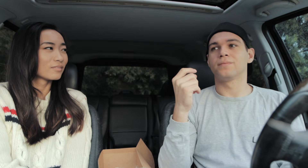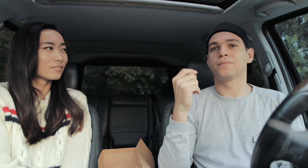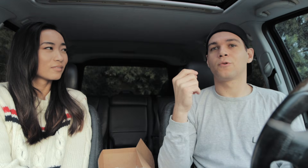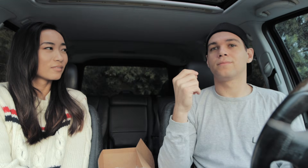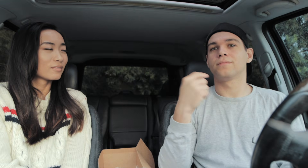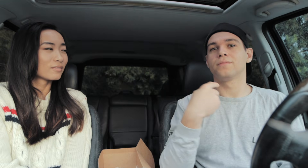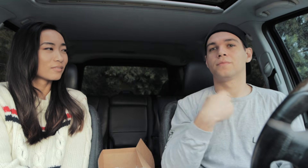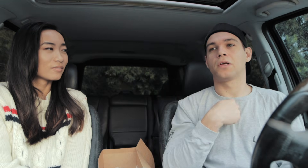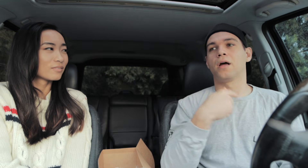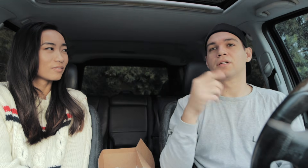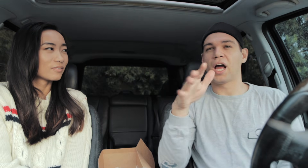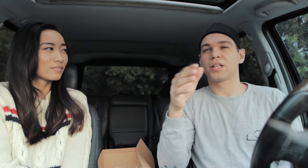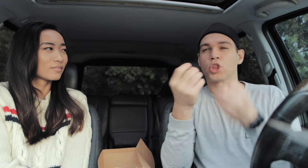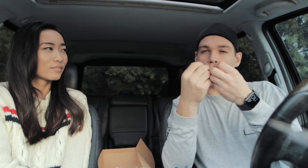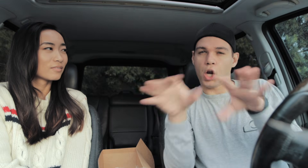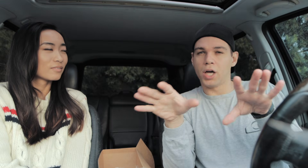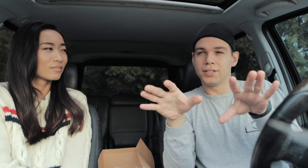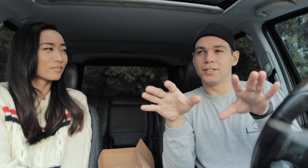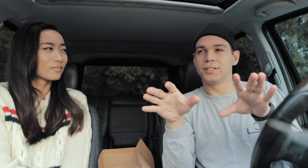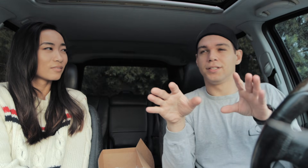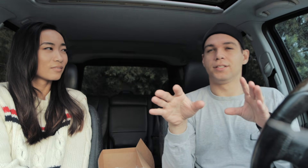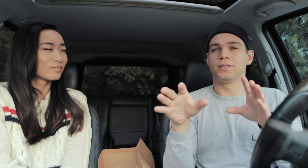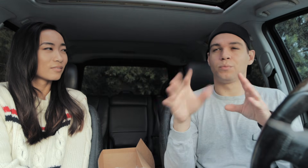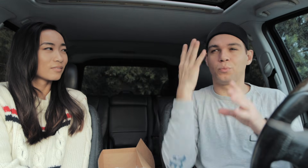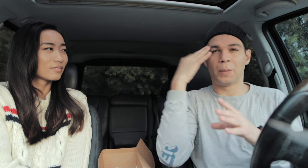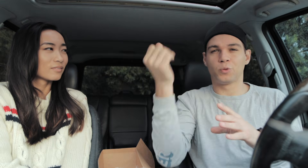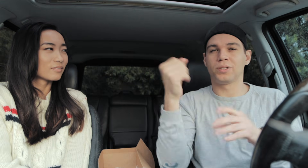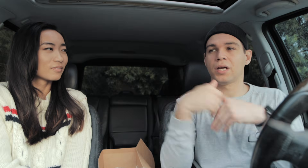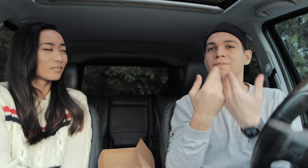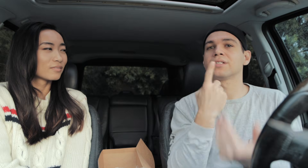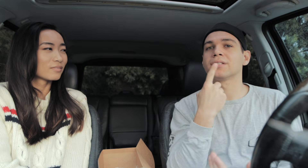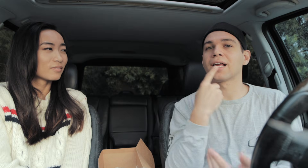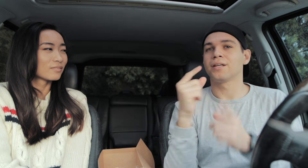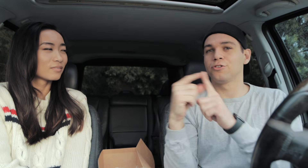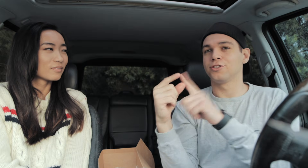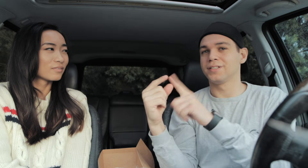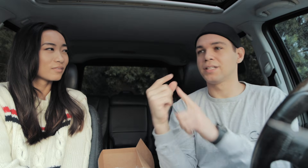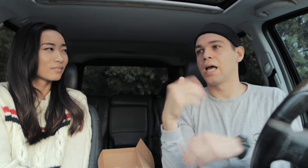because I kind of lost the memory of how to say words